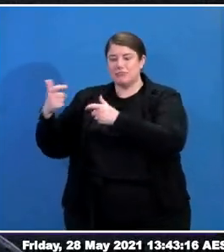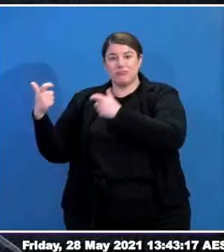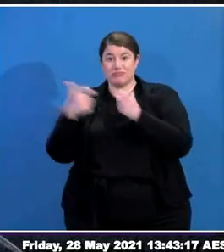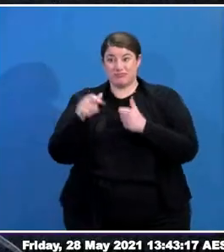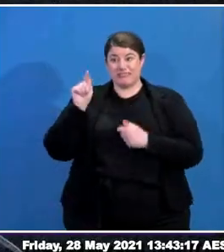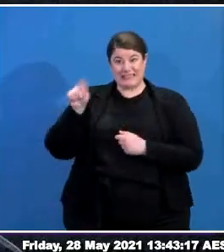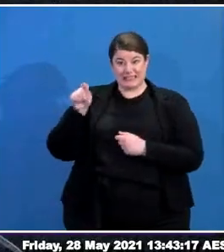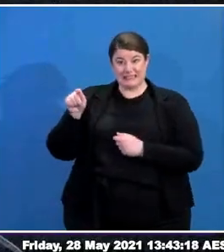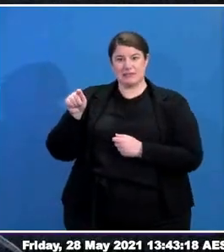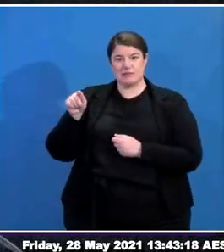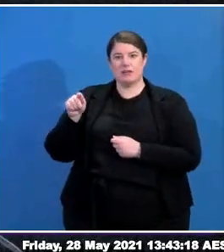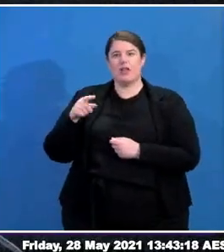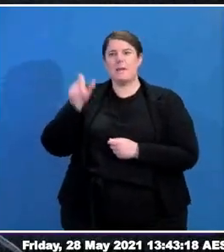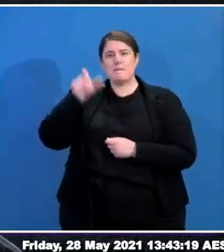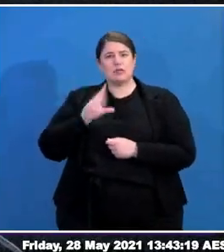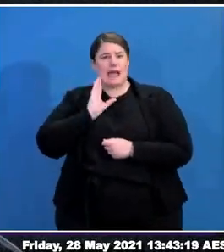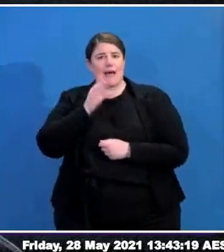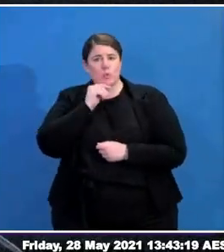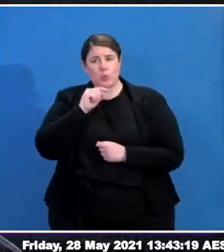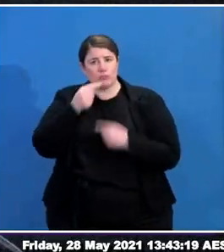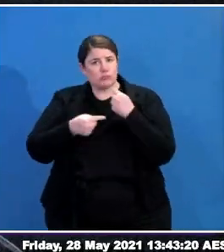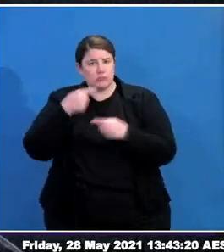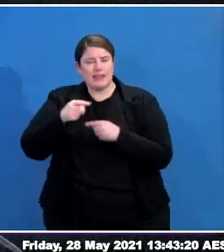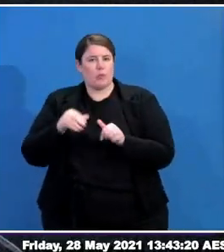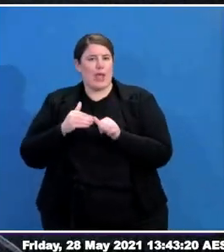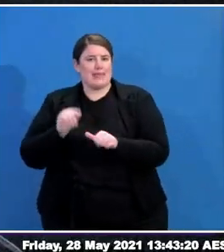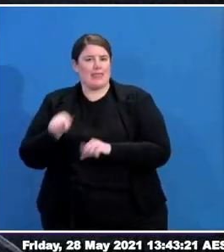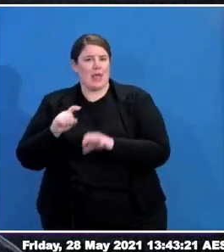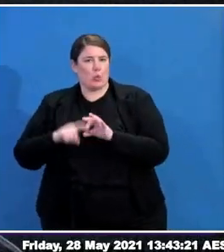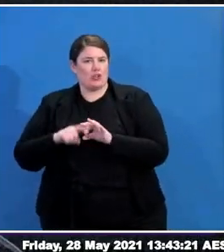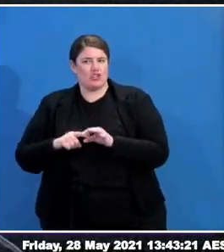and Commissioner Head would be better at answering that question than I.